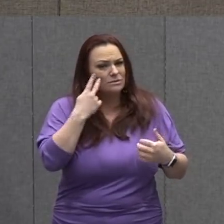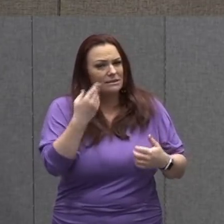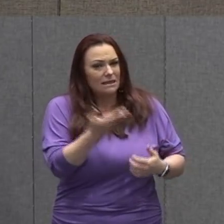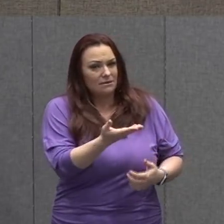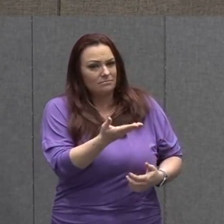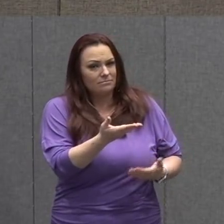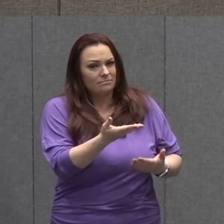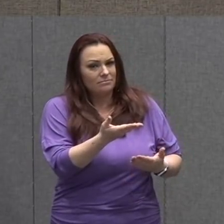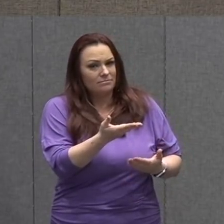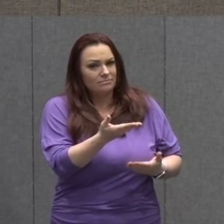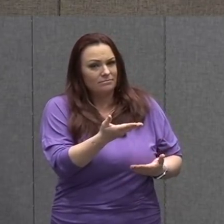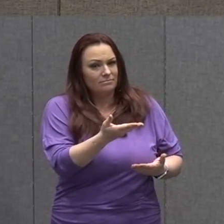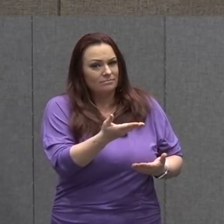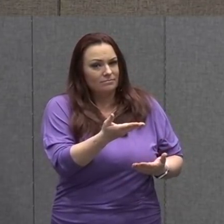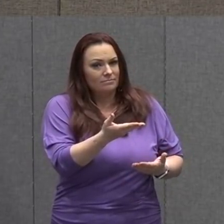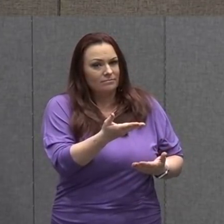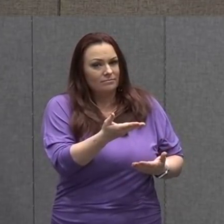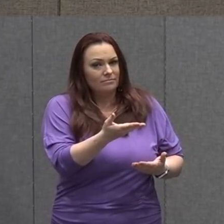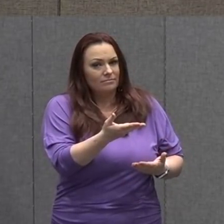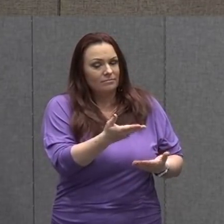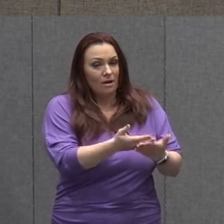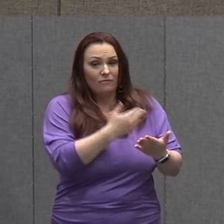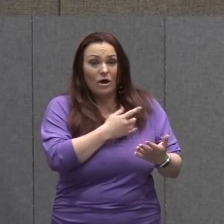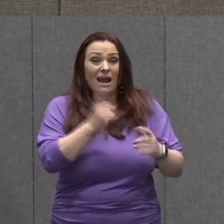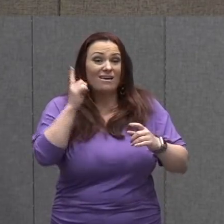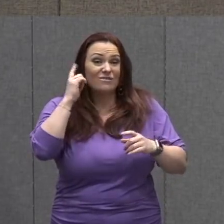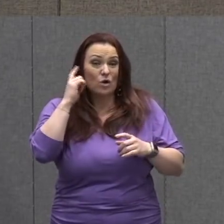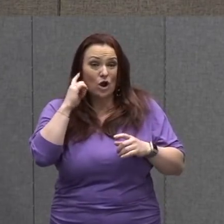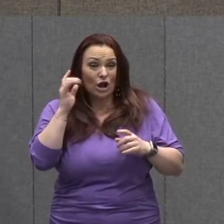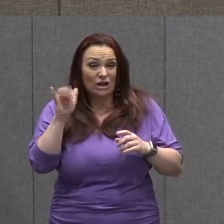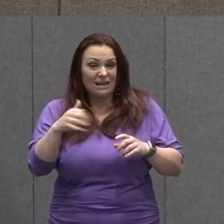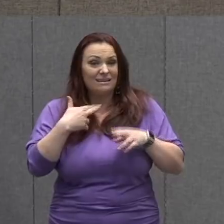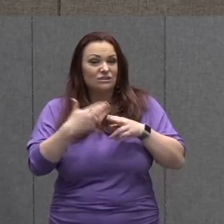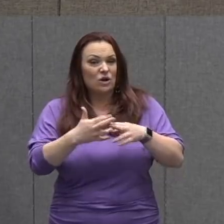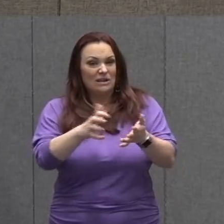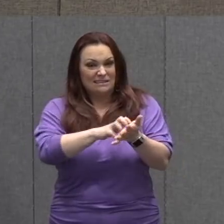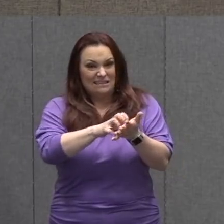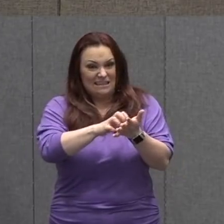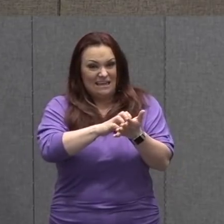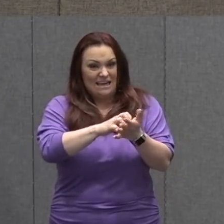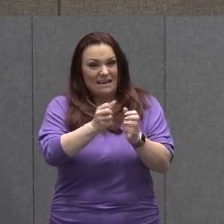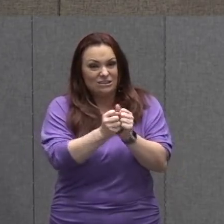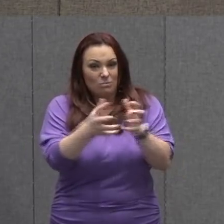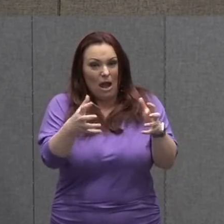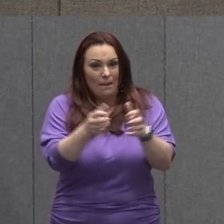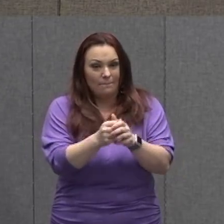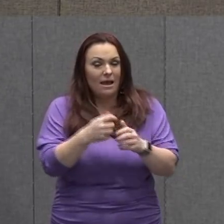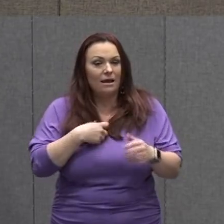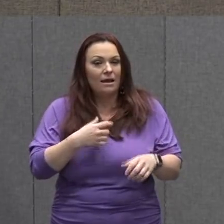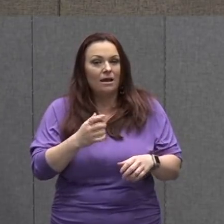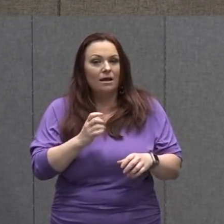I bet maybe you've heard it called an itch bomb 'cause they kind of make your skin itchy if you touch them for too long.